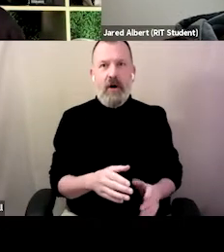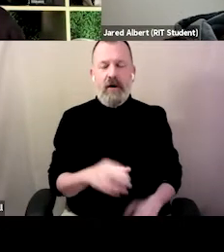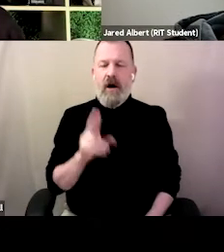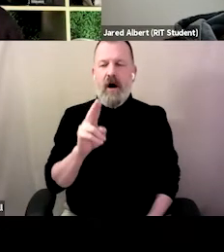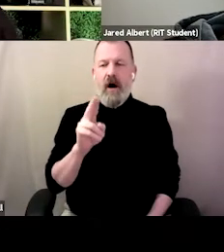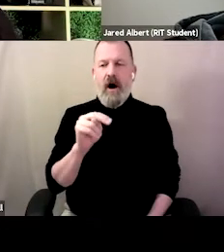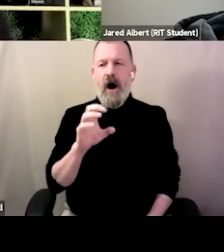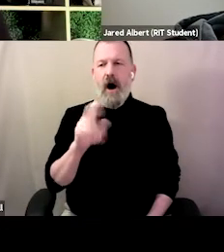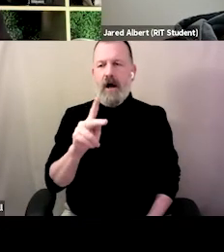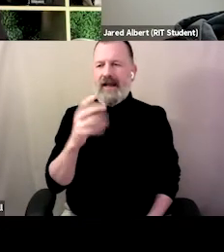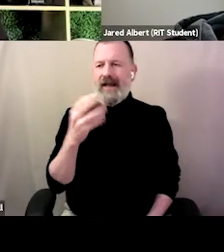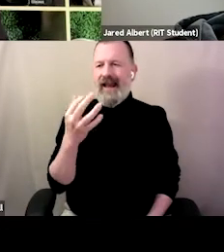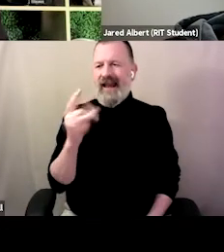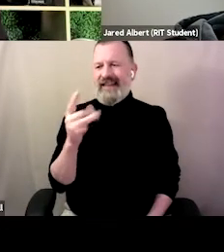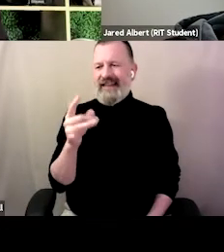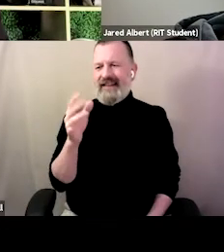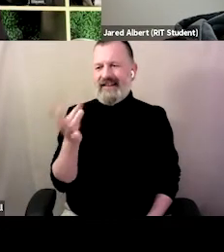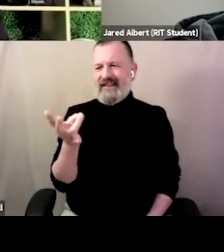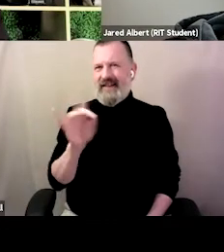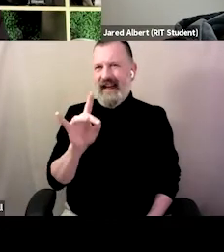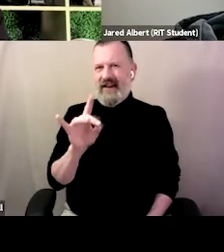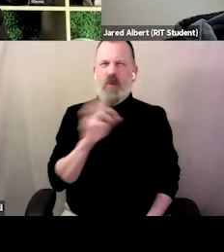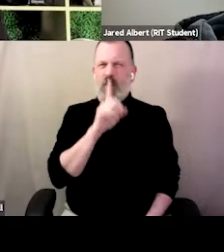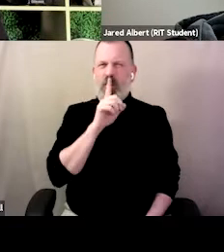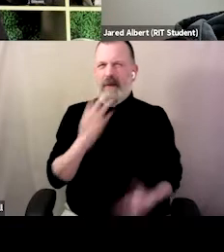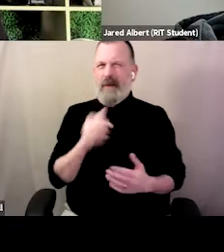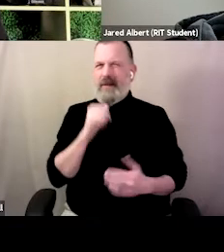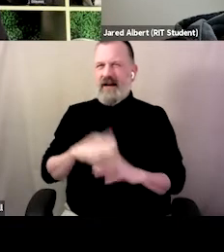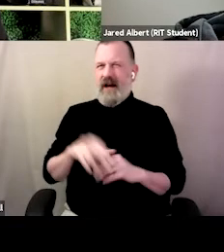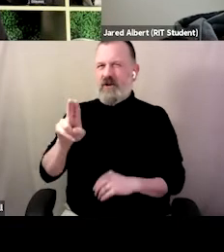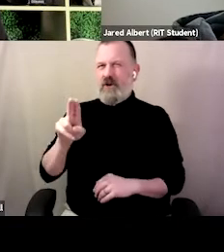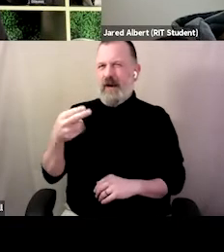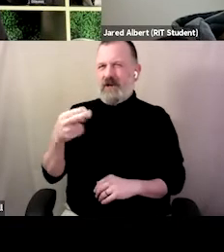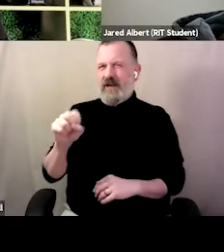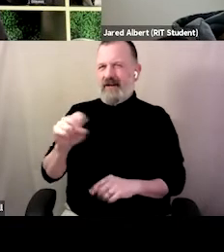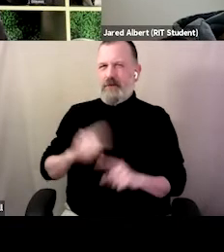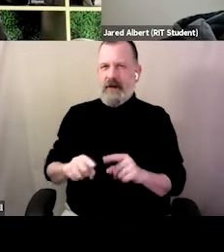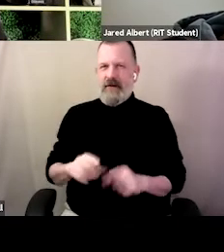CalebBarlow: Well, actually I don't know if I'm Katie and 78 was on UHF but they're certainly in what's going on now. CalebBarlow: And